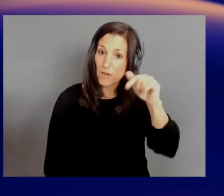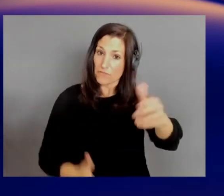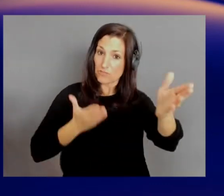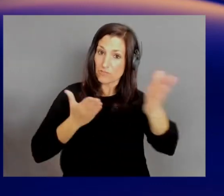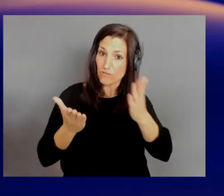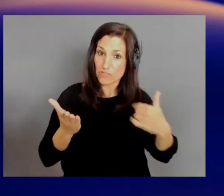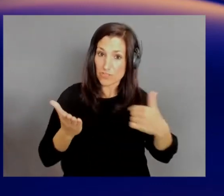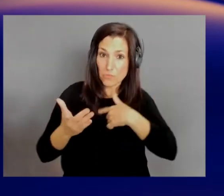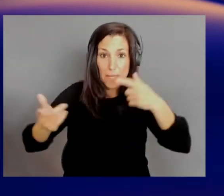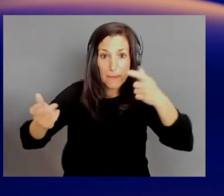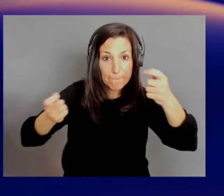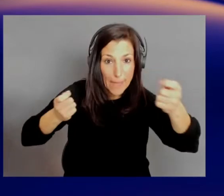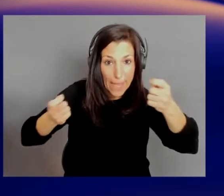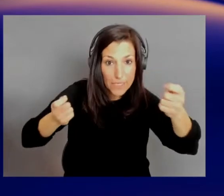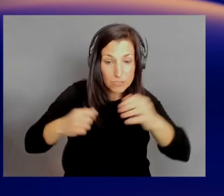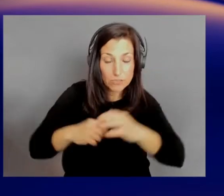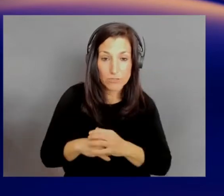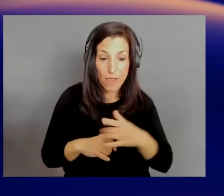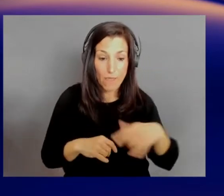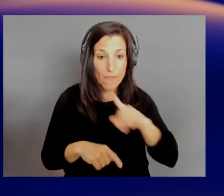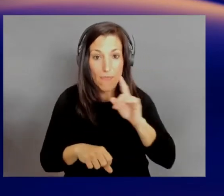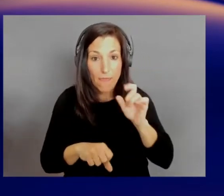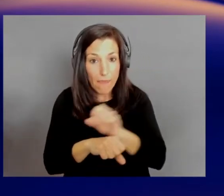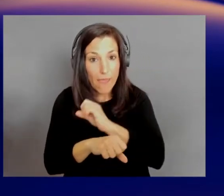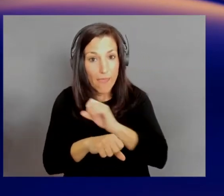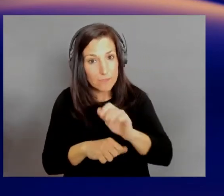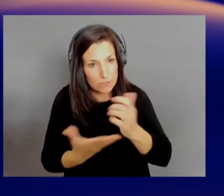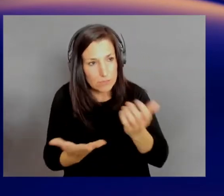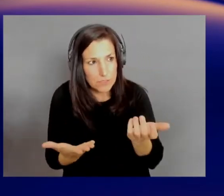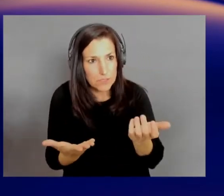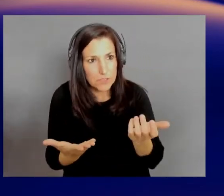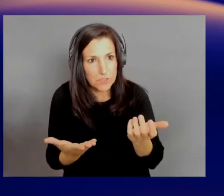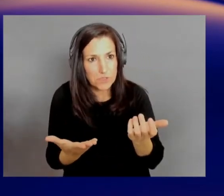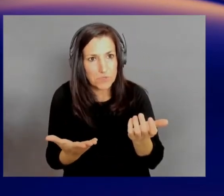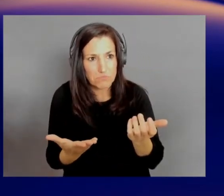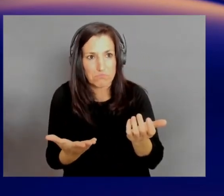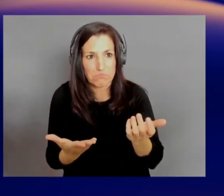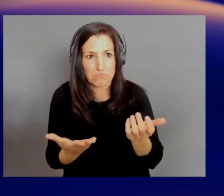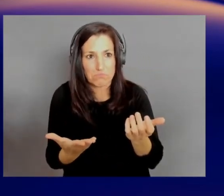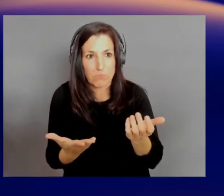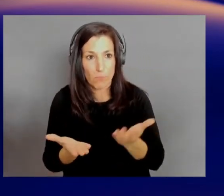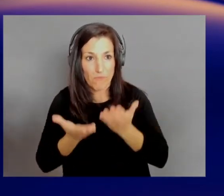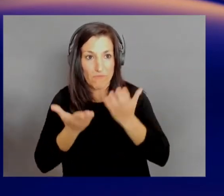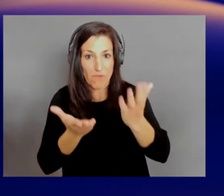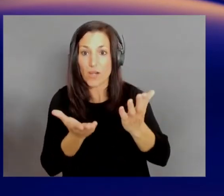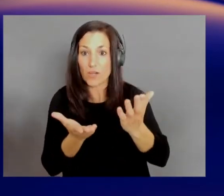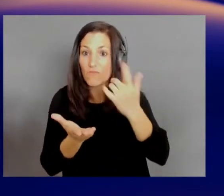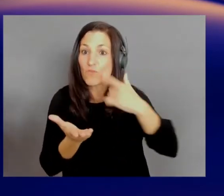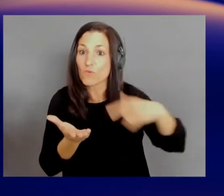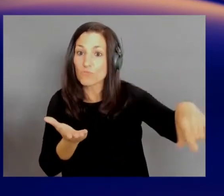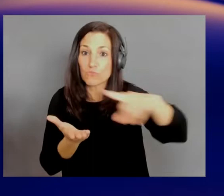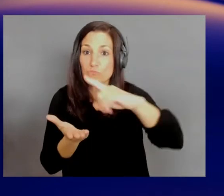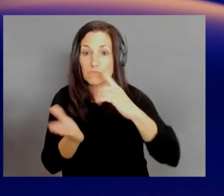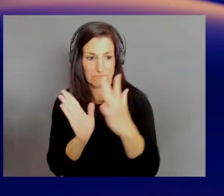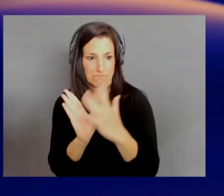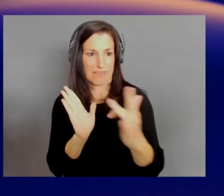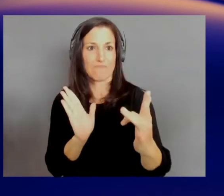They actually serve to take advantage of undifferentiated heavy lifting that organizations tend to do, right?